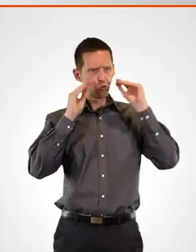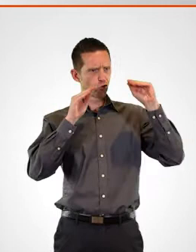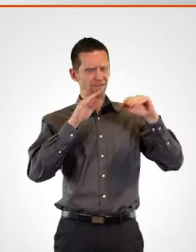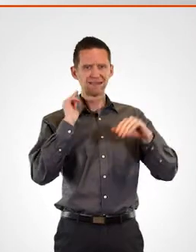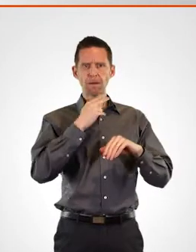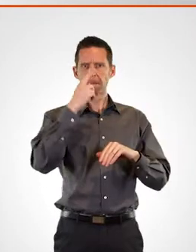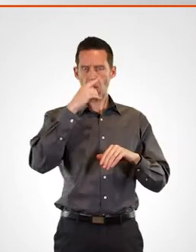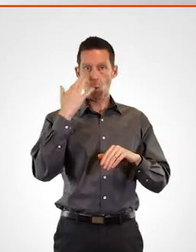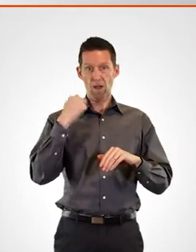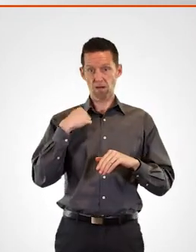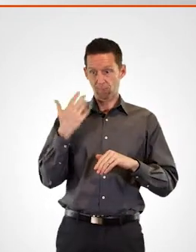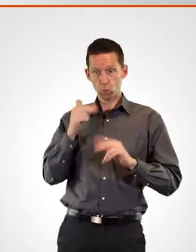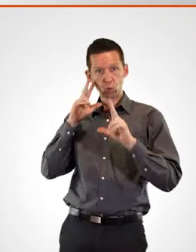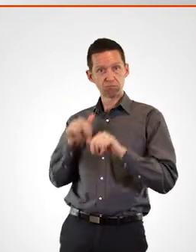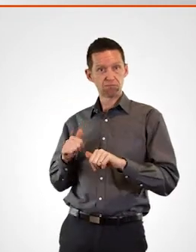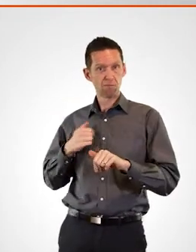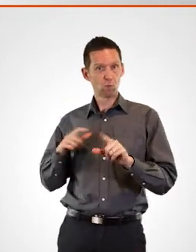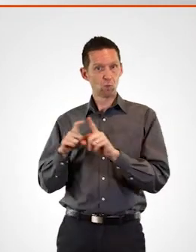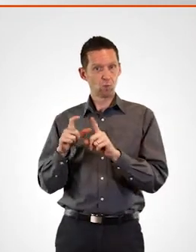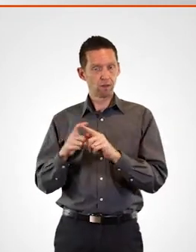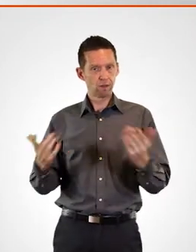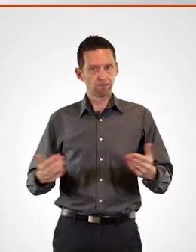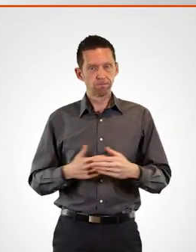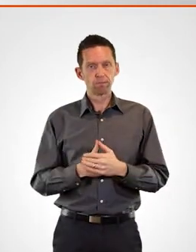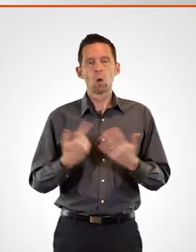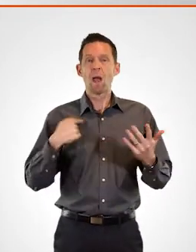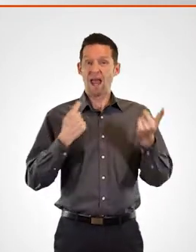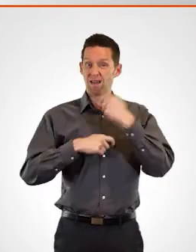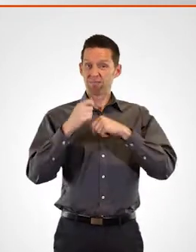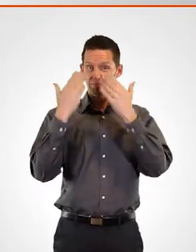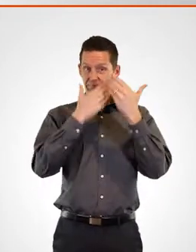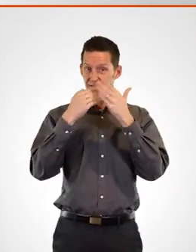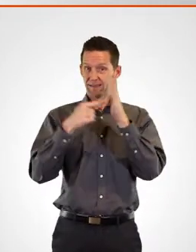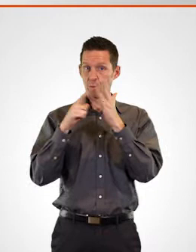when I knew that I was going to have to be caring for her. So I became a teacher of the deaf.